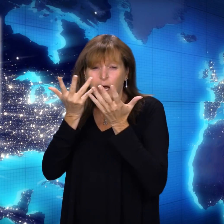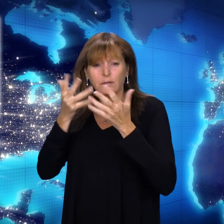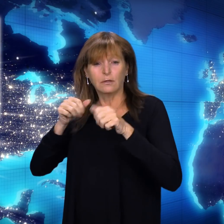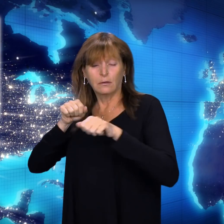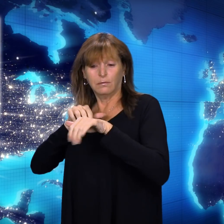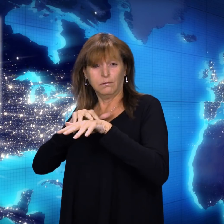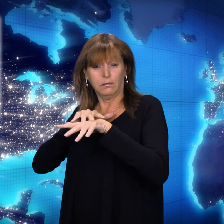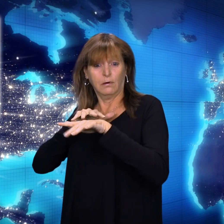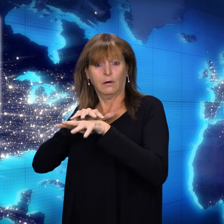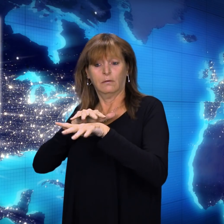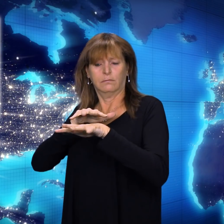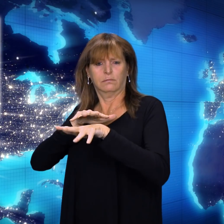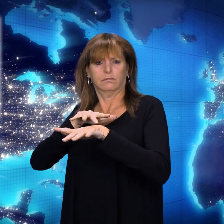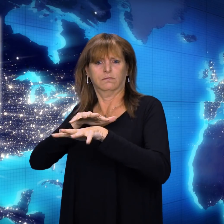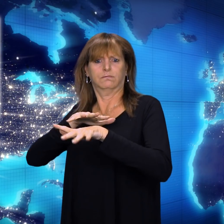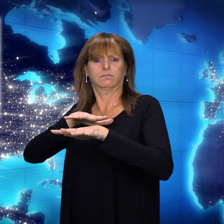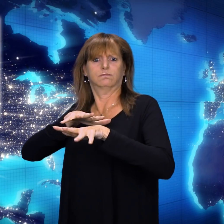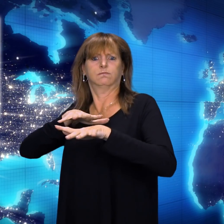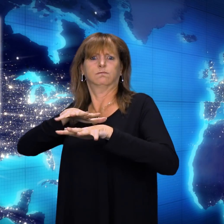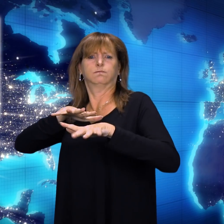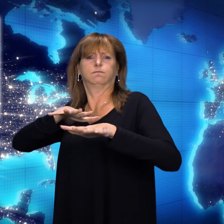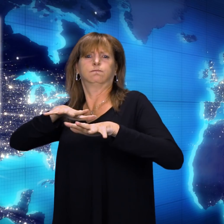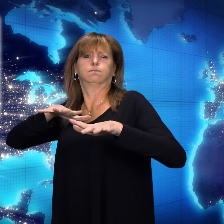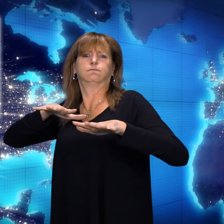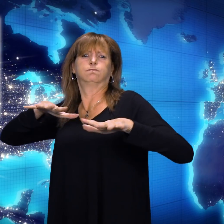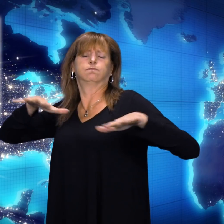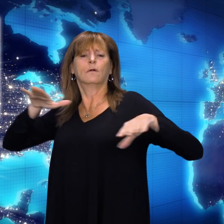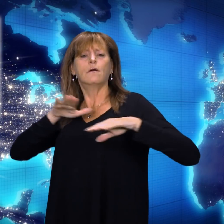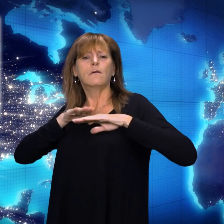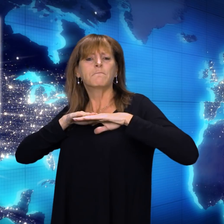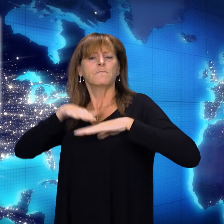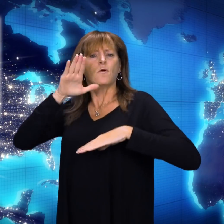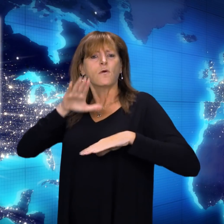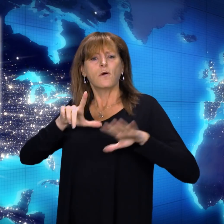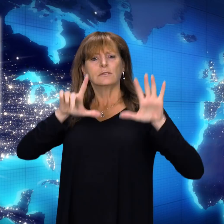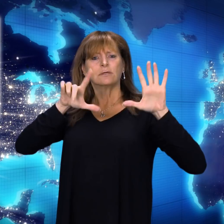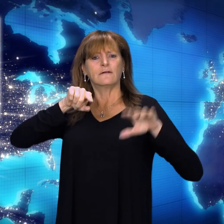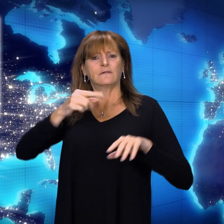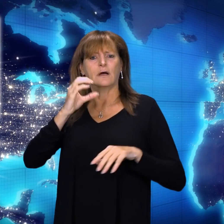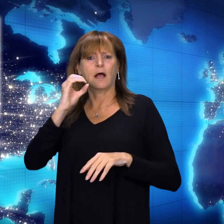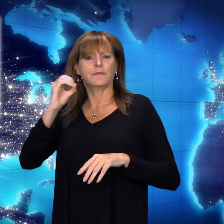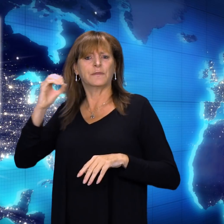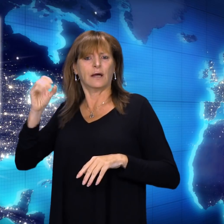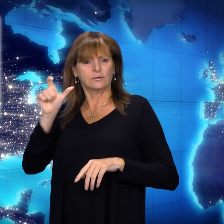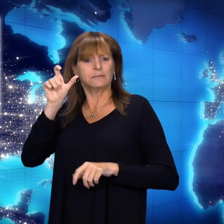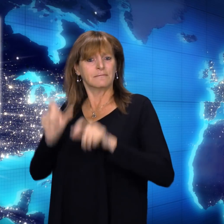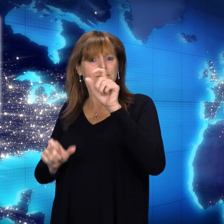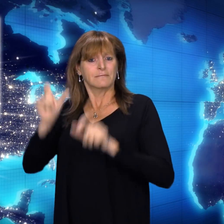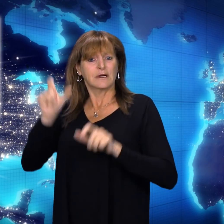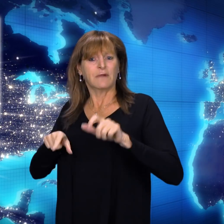Guatemala border. The migrants will